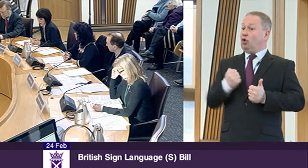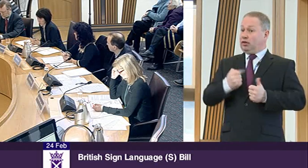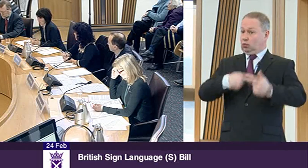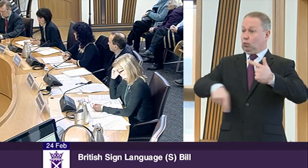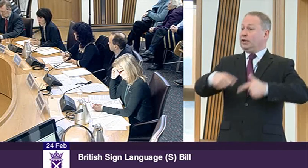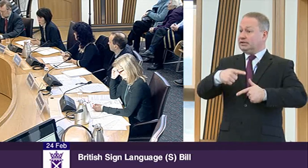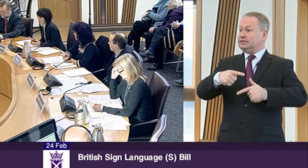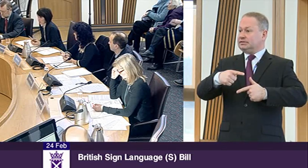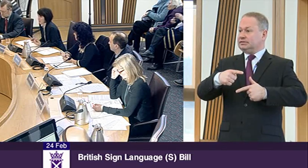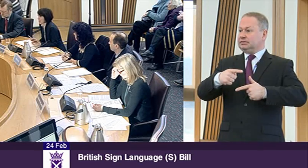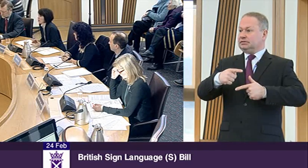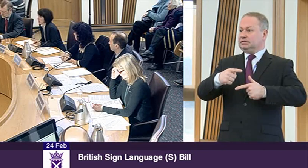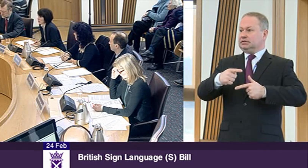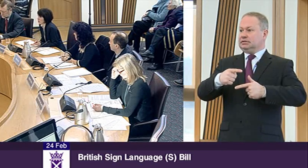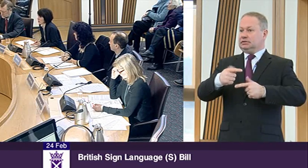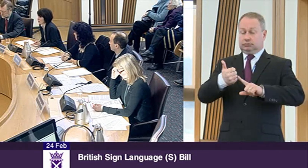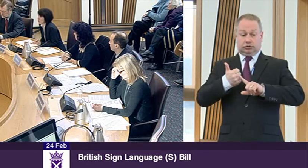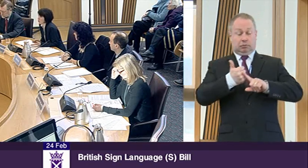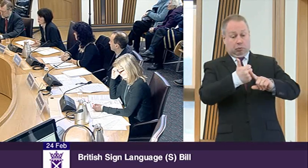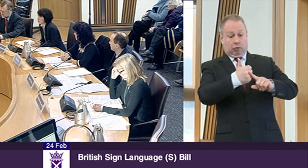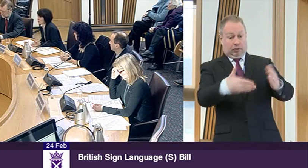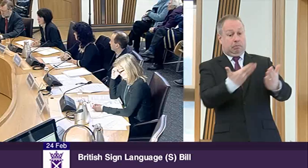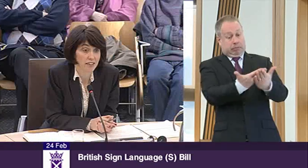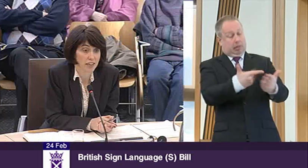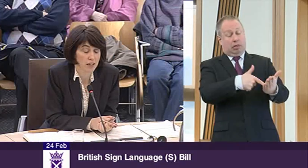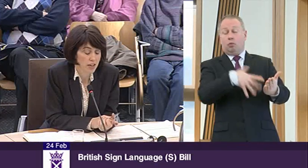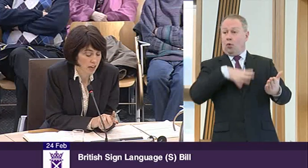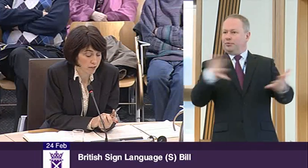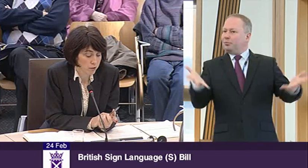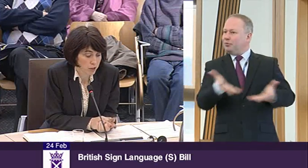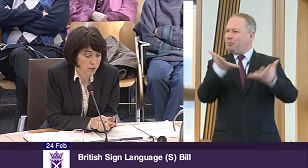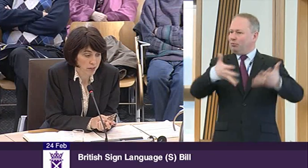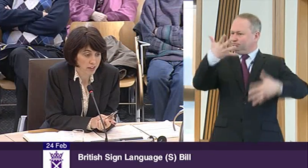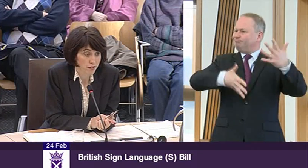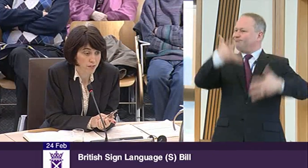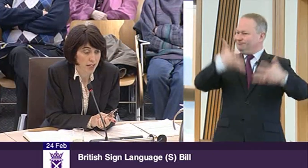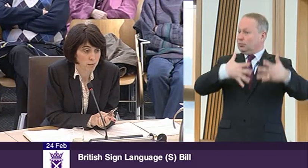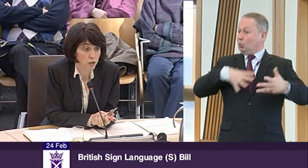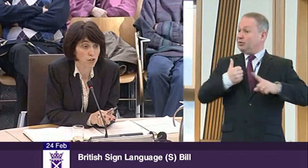We very much support the thinking behind the bill with regard to promoting BSL, and we